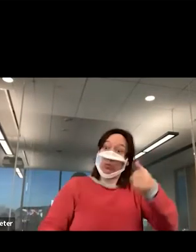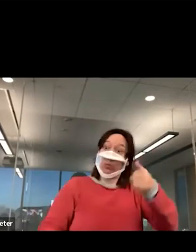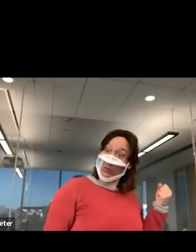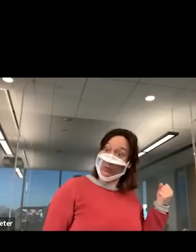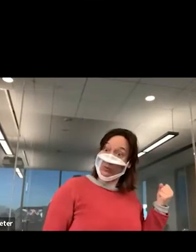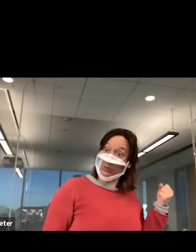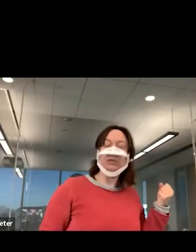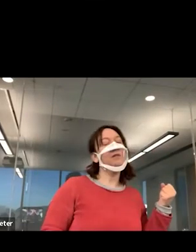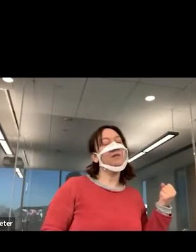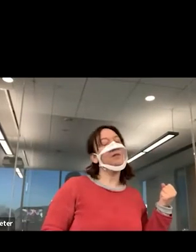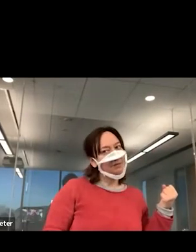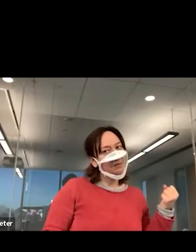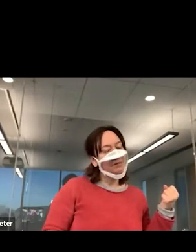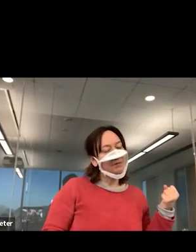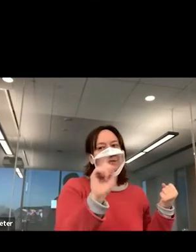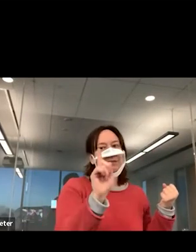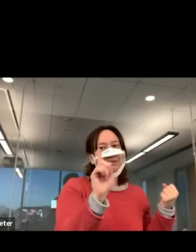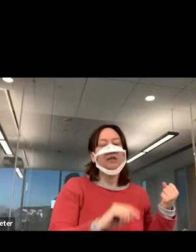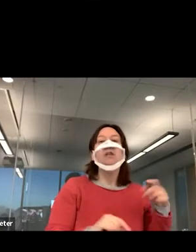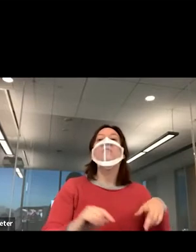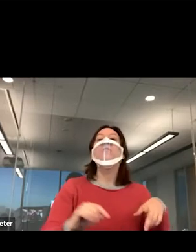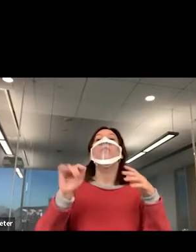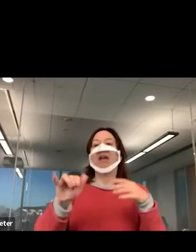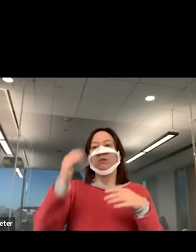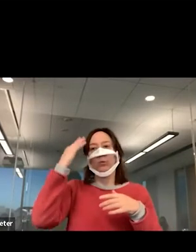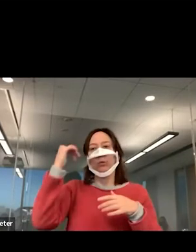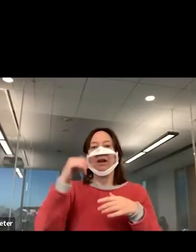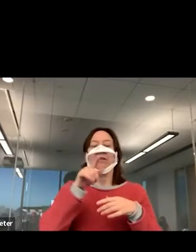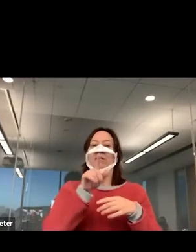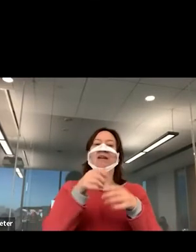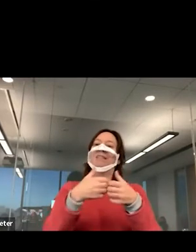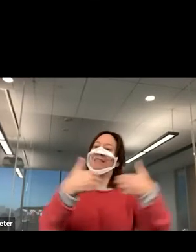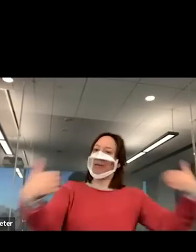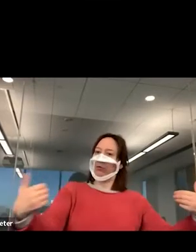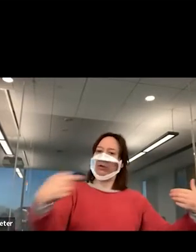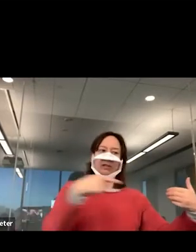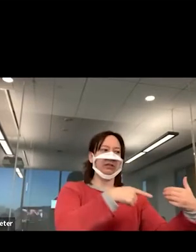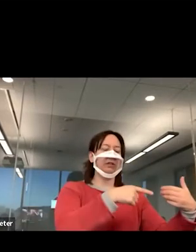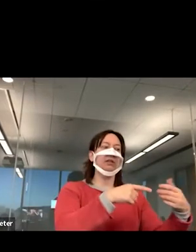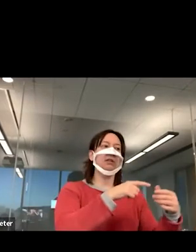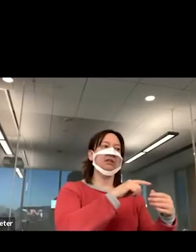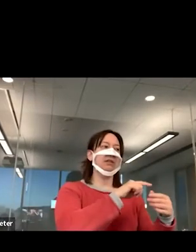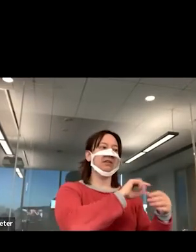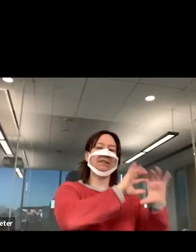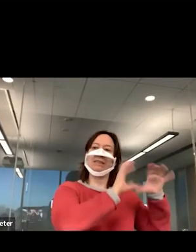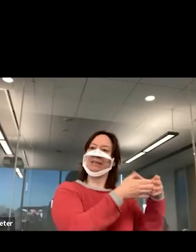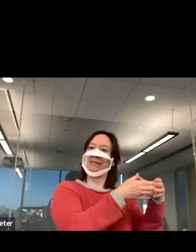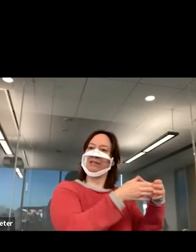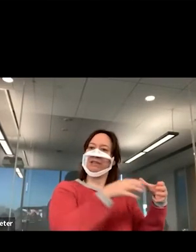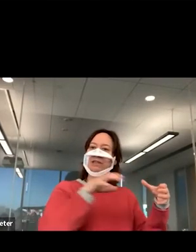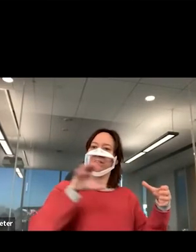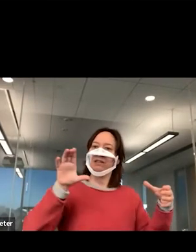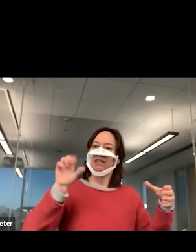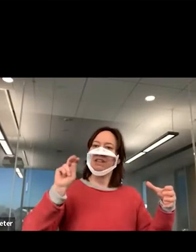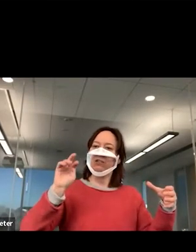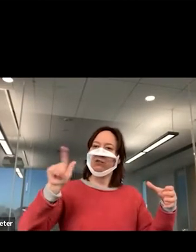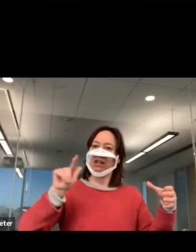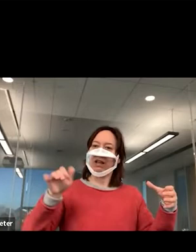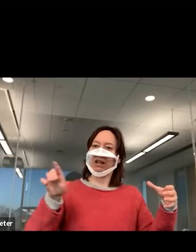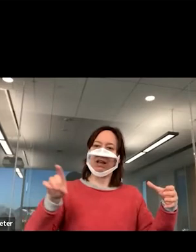why it should be in the department it should be centralized so that that the the personal issues